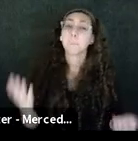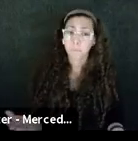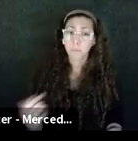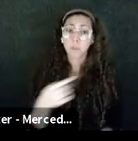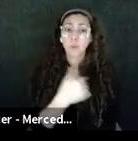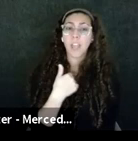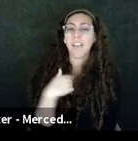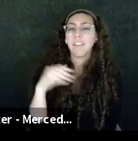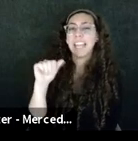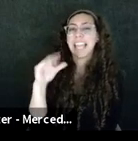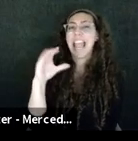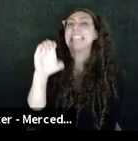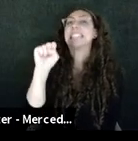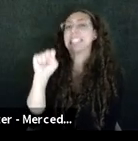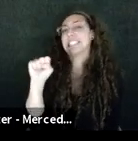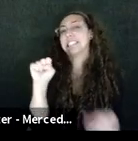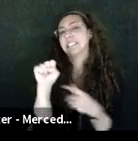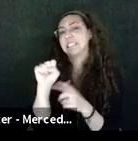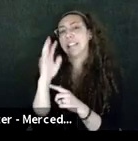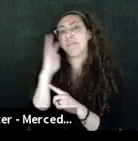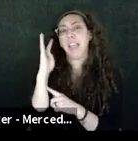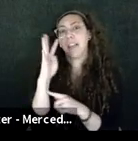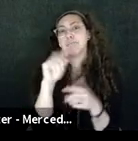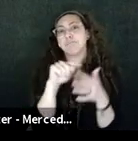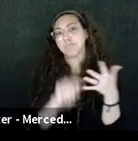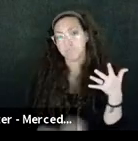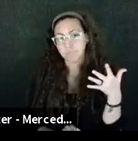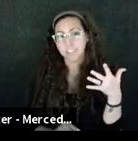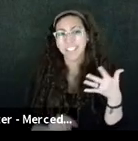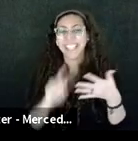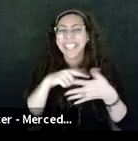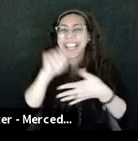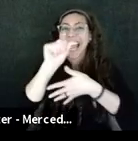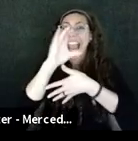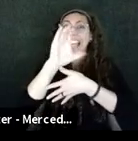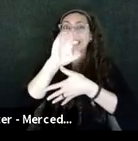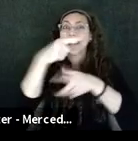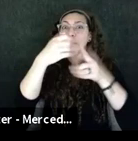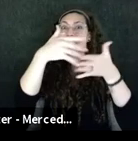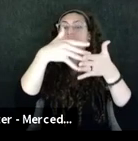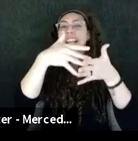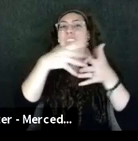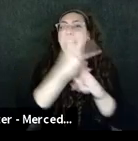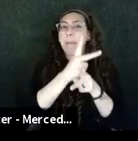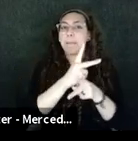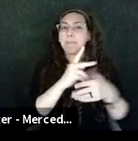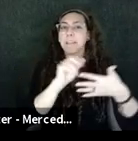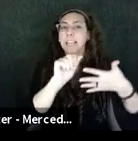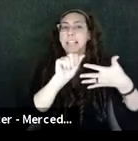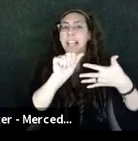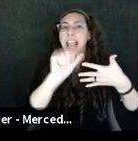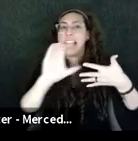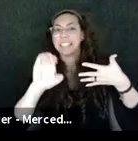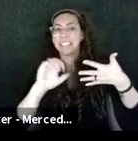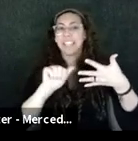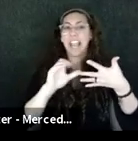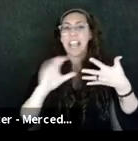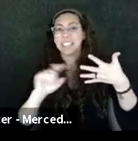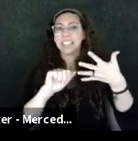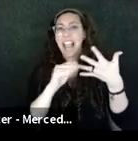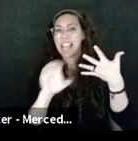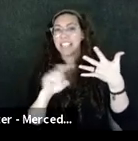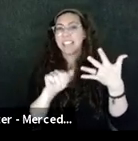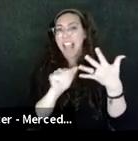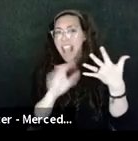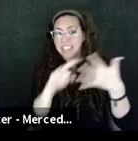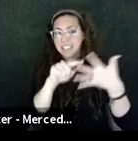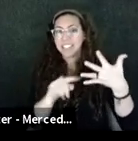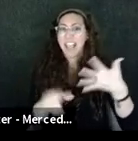Jason Williams: And so I love that they kept the the ACE word so adverse childhood experiences, was that first study, but now we also talked about adverse community environment.